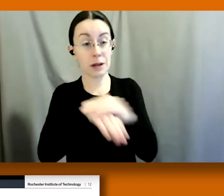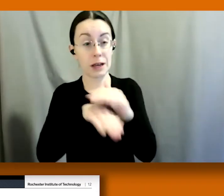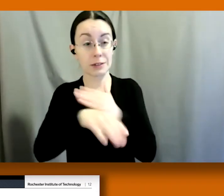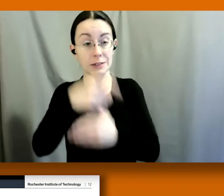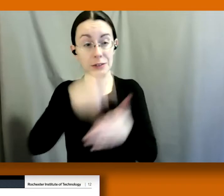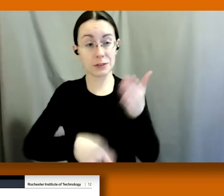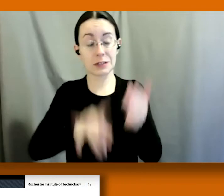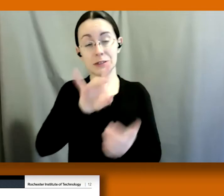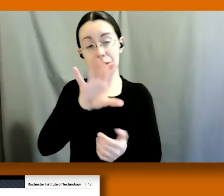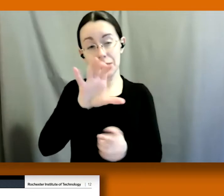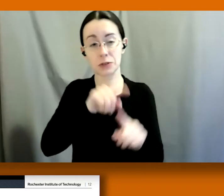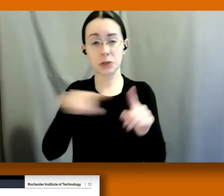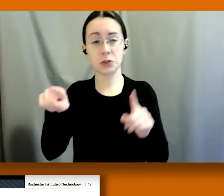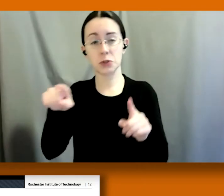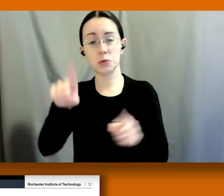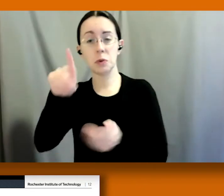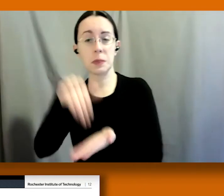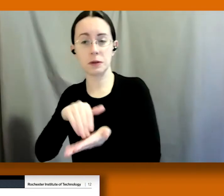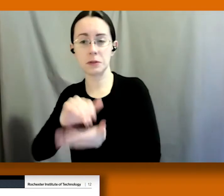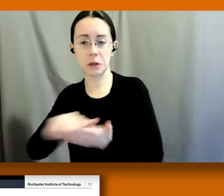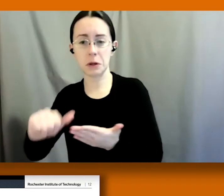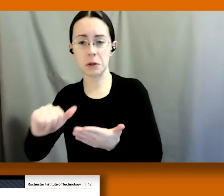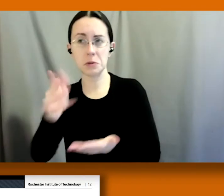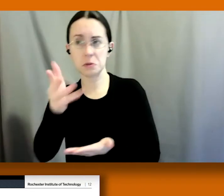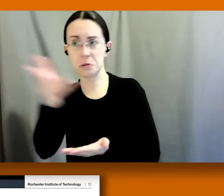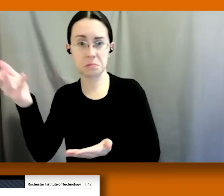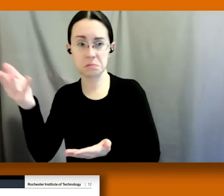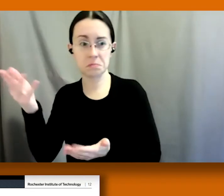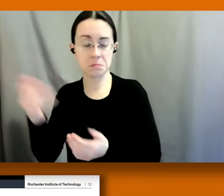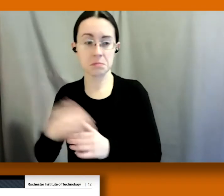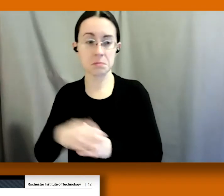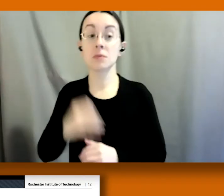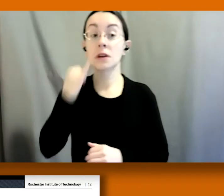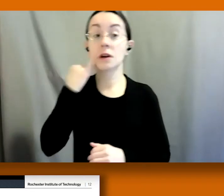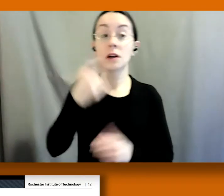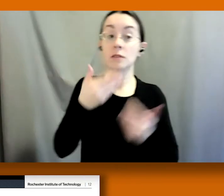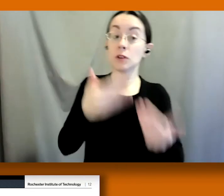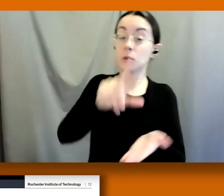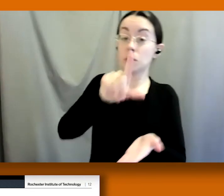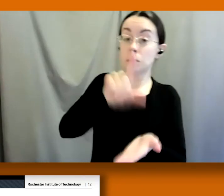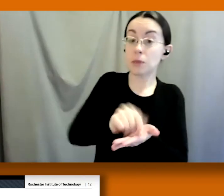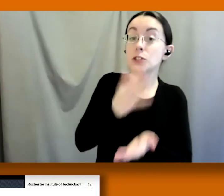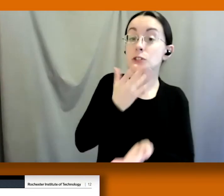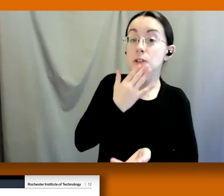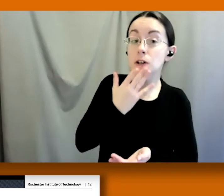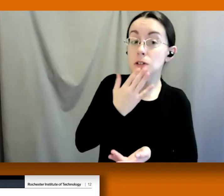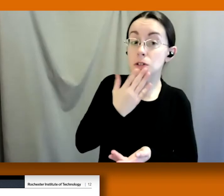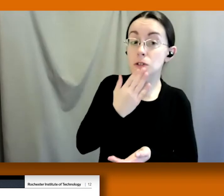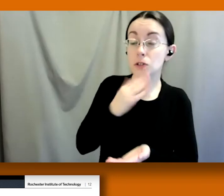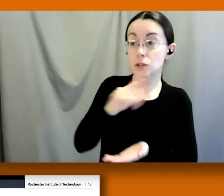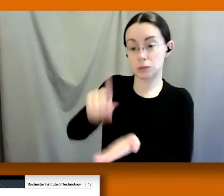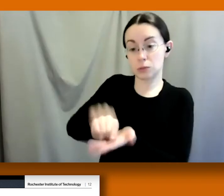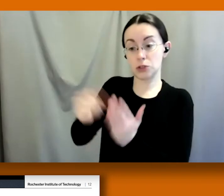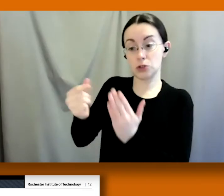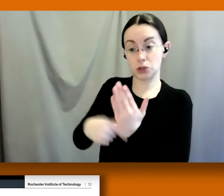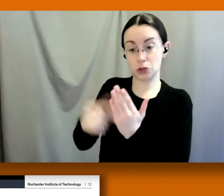Um...if you want to publish in color and print it in a journal, that could be a much higher rate